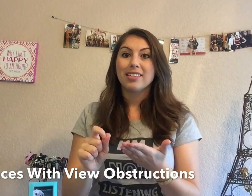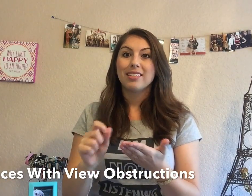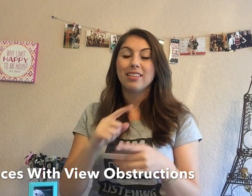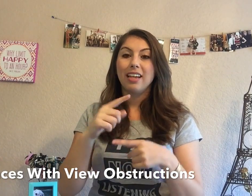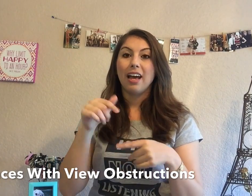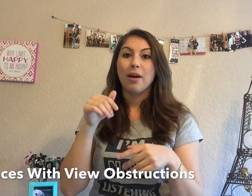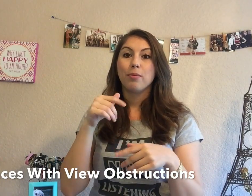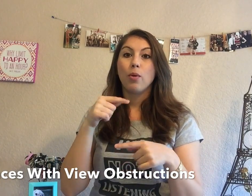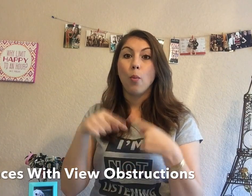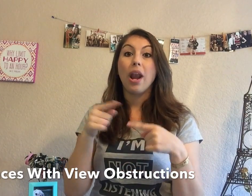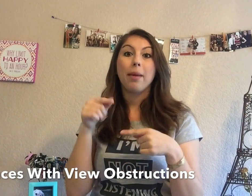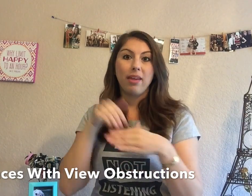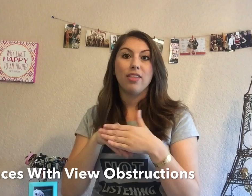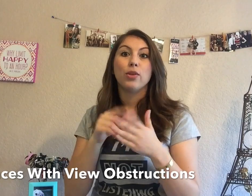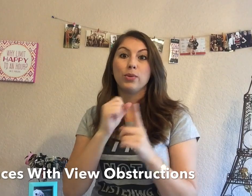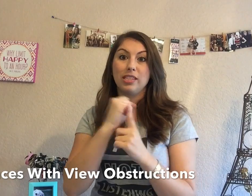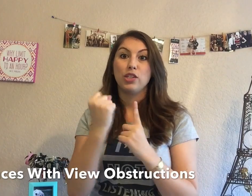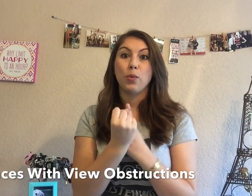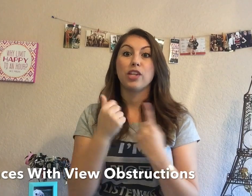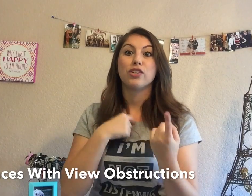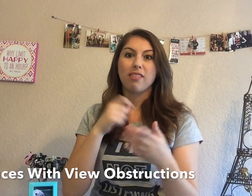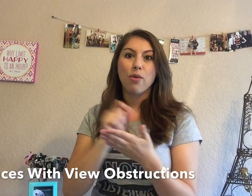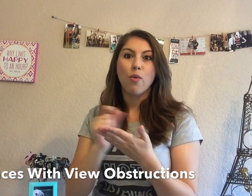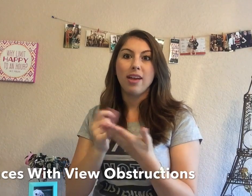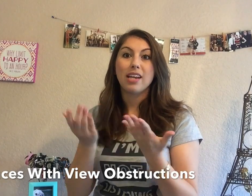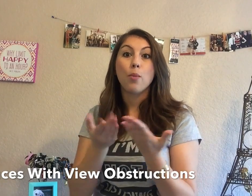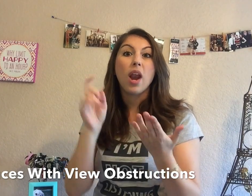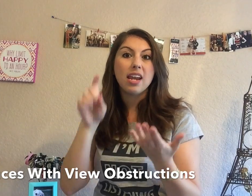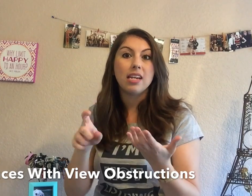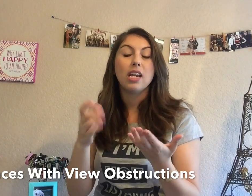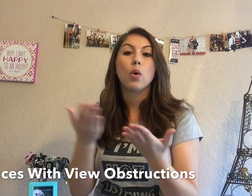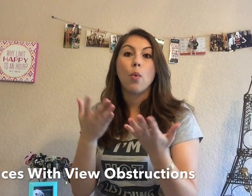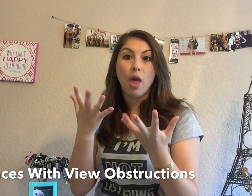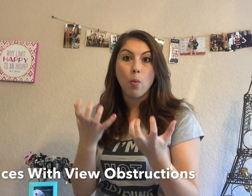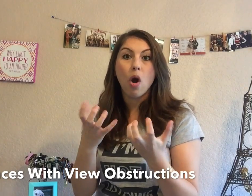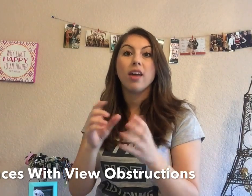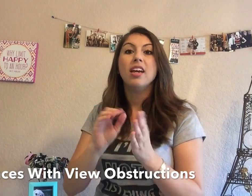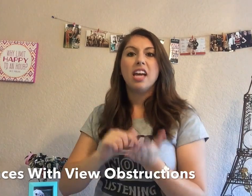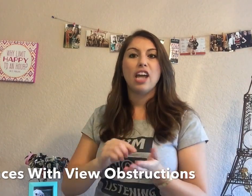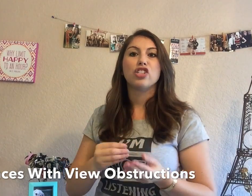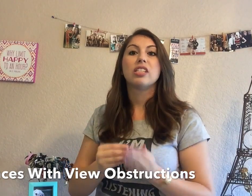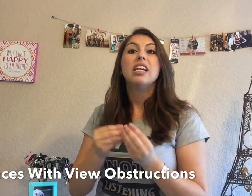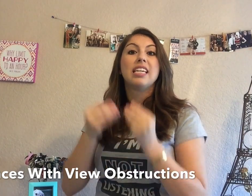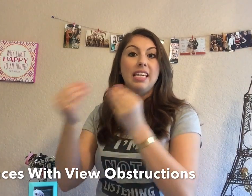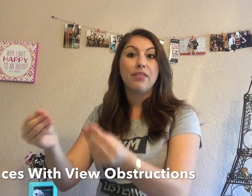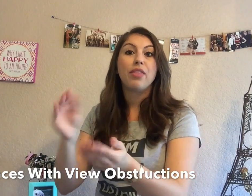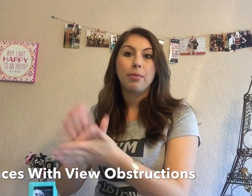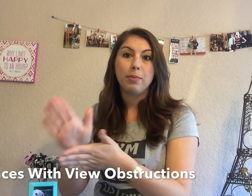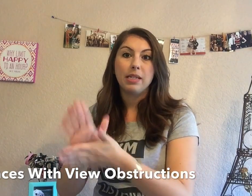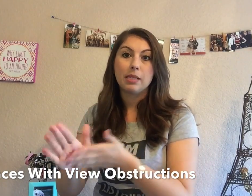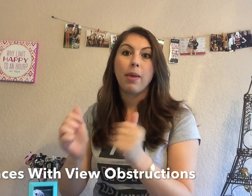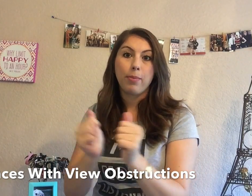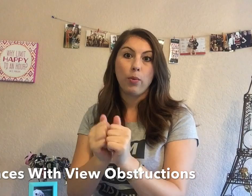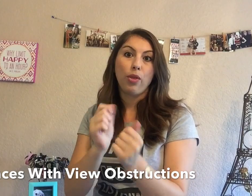And when I'm in those situations I write down what I need or what I want and I just give them the piece of paper with